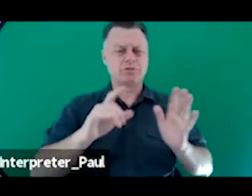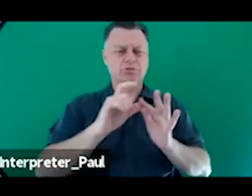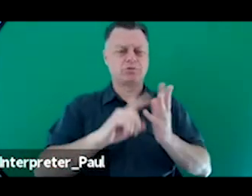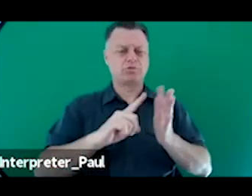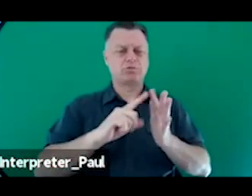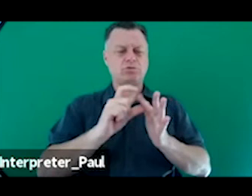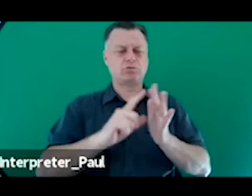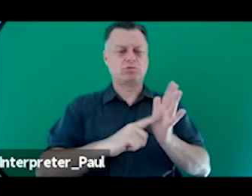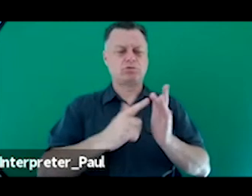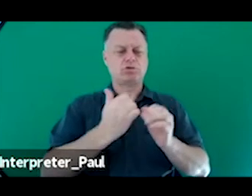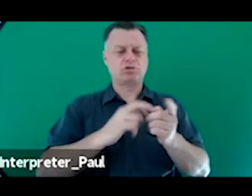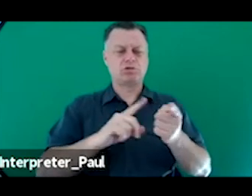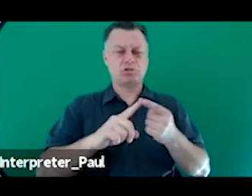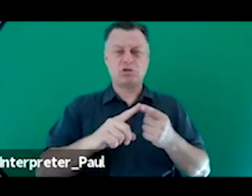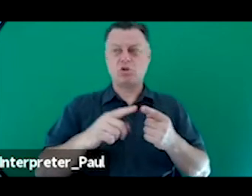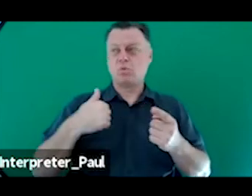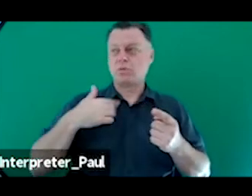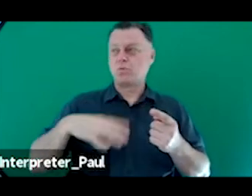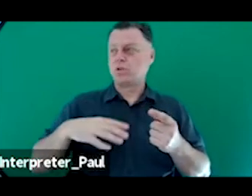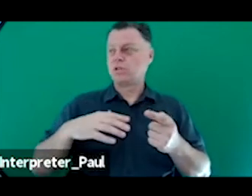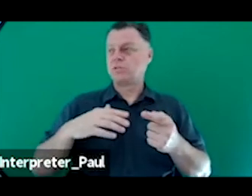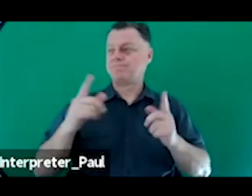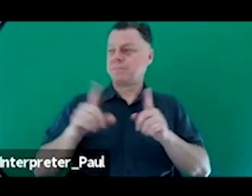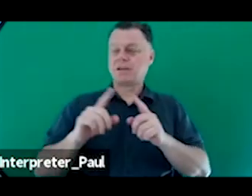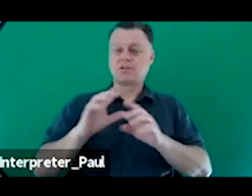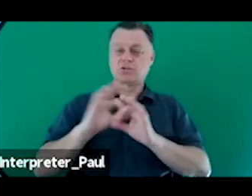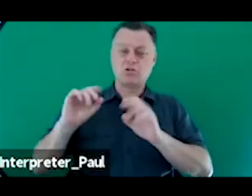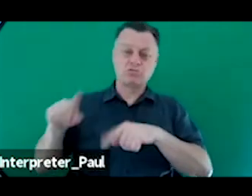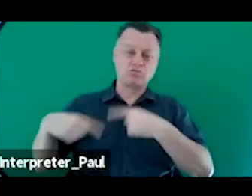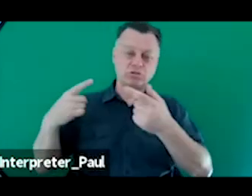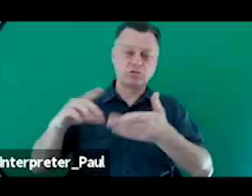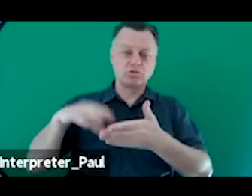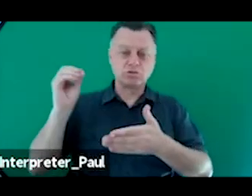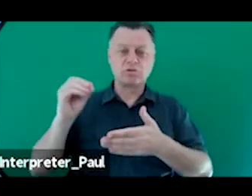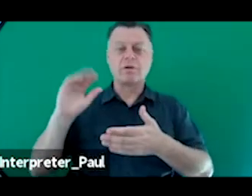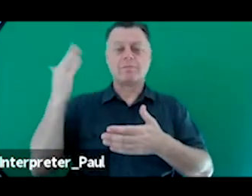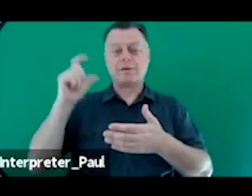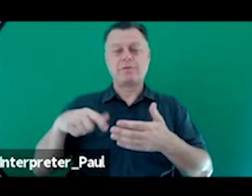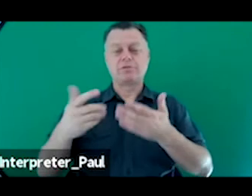students, returning adults, nontraditional learners, people who have some college, but